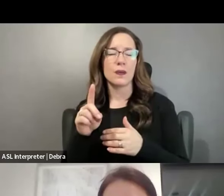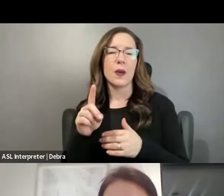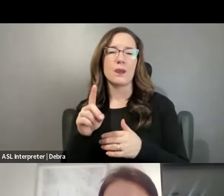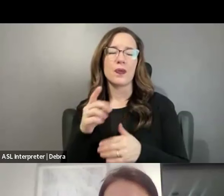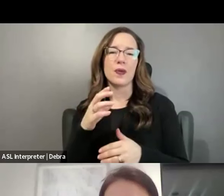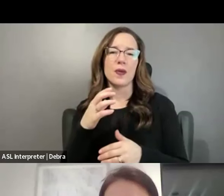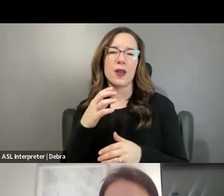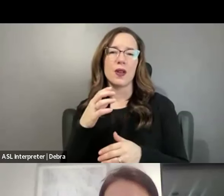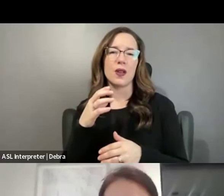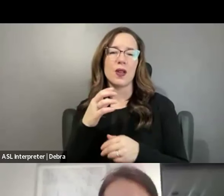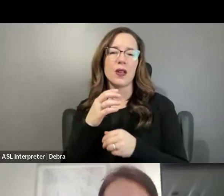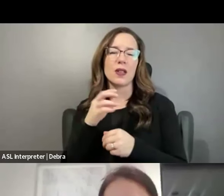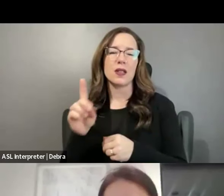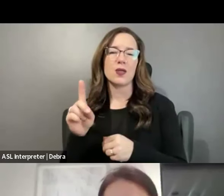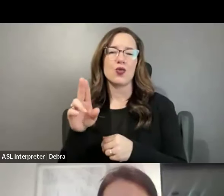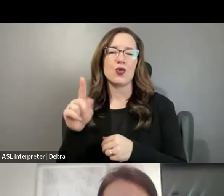They are owned by the government.